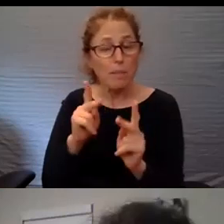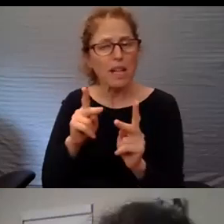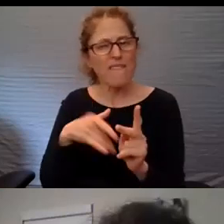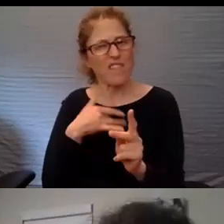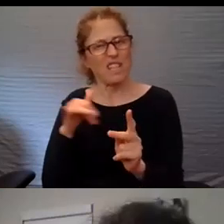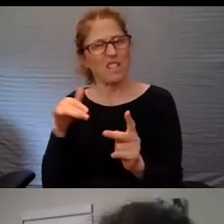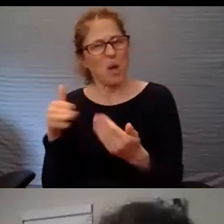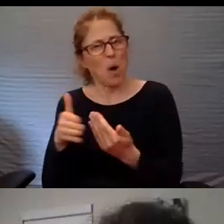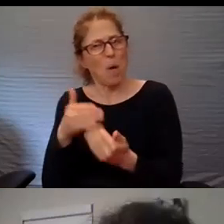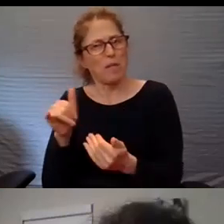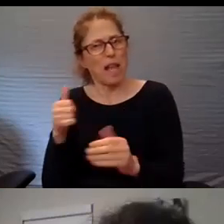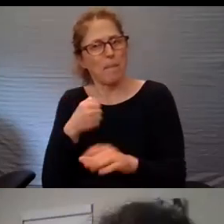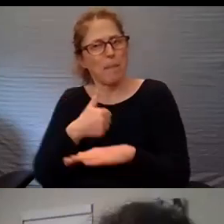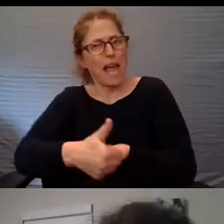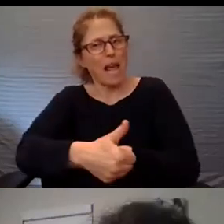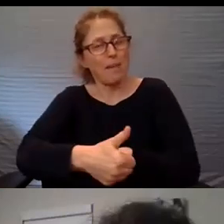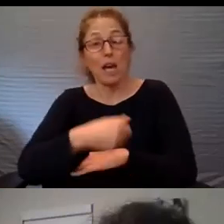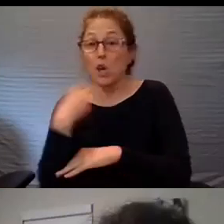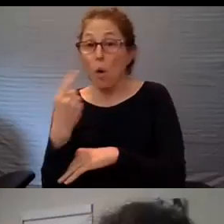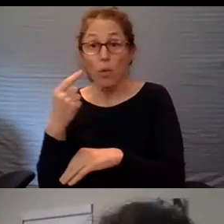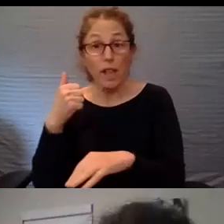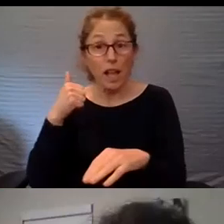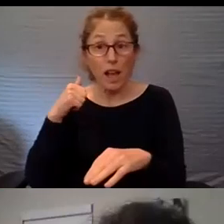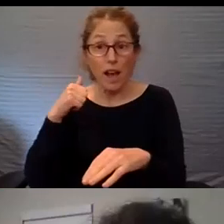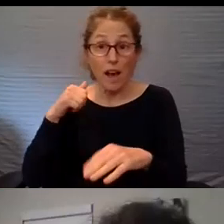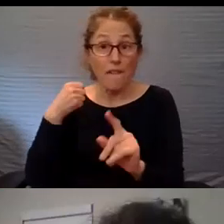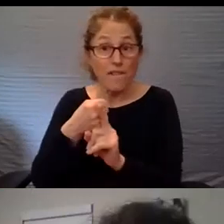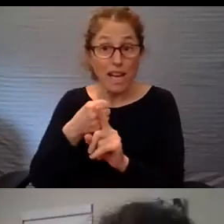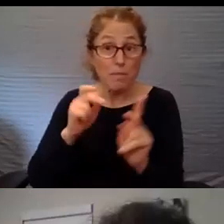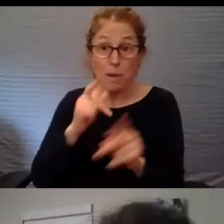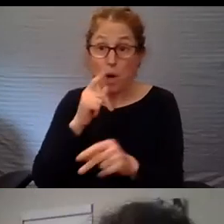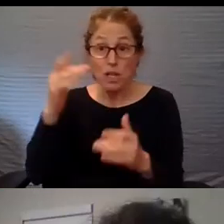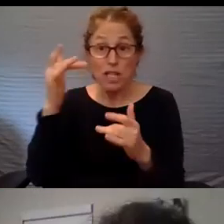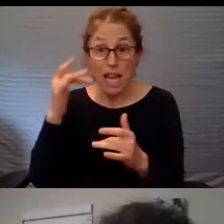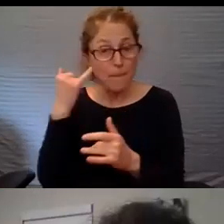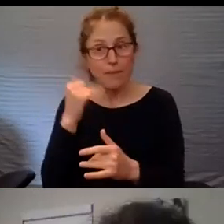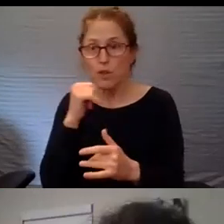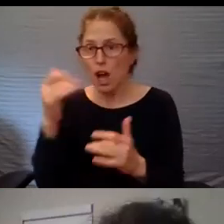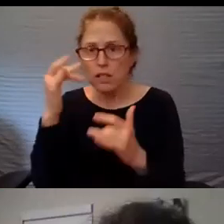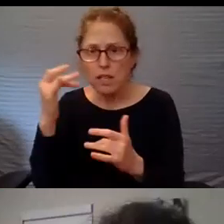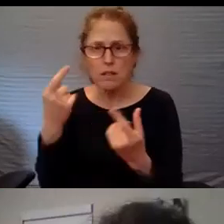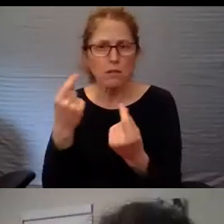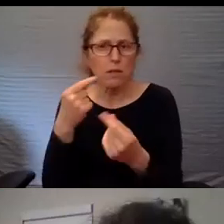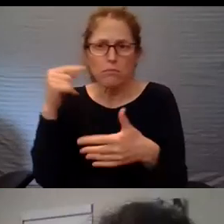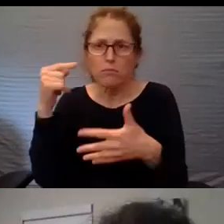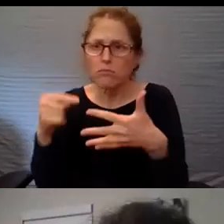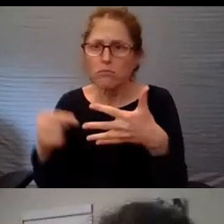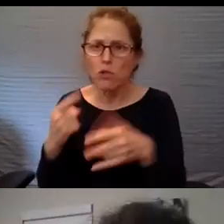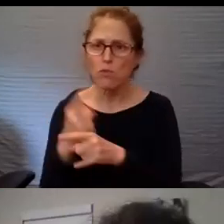If you're sick and you're doing something wrong, and if you're not sick, you're doing something right, you've earned this, it's something